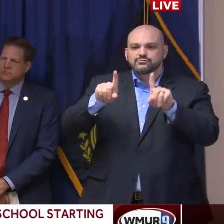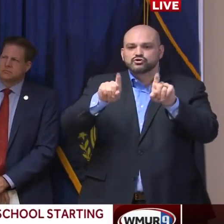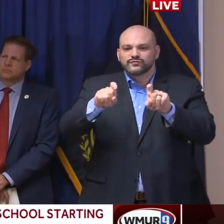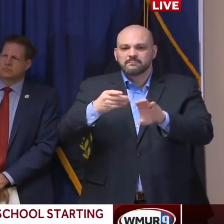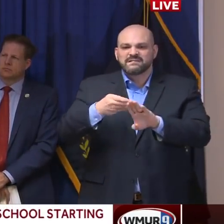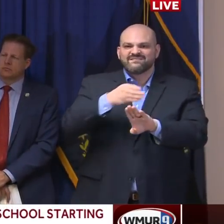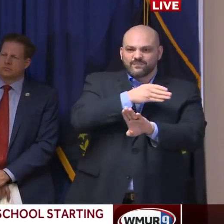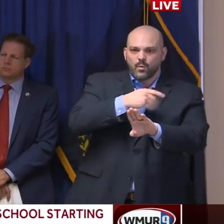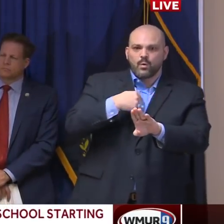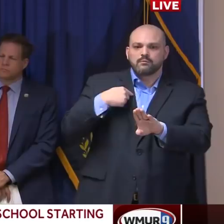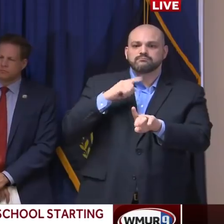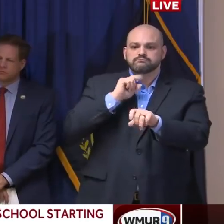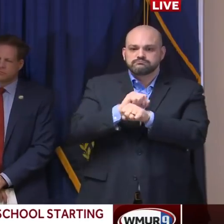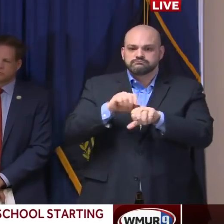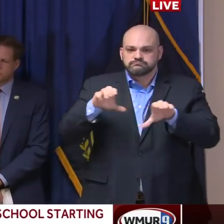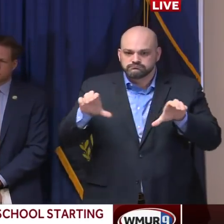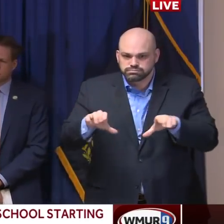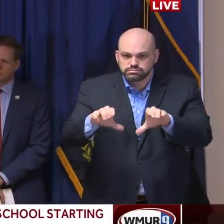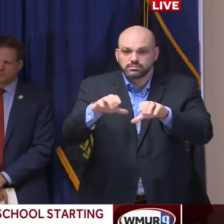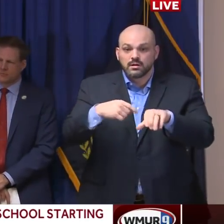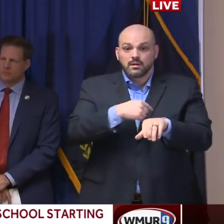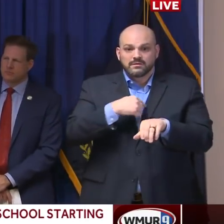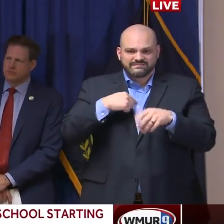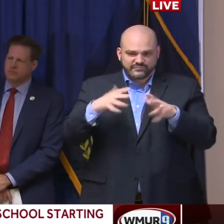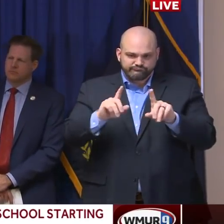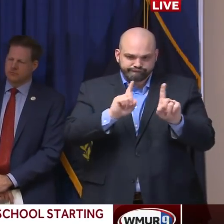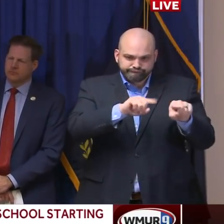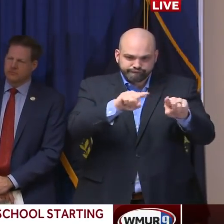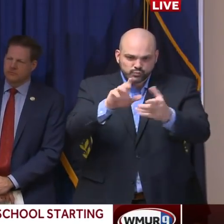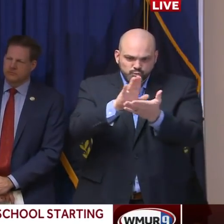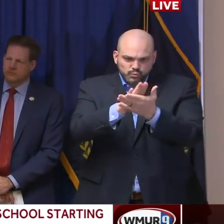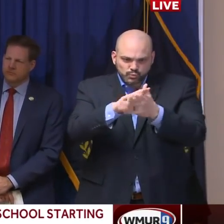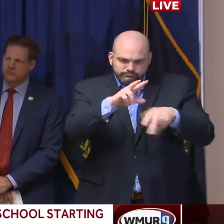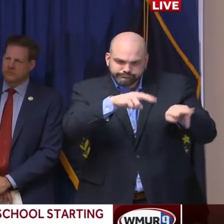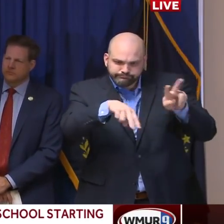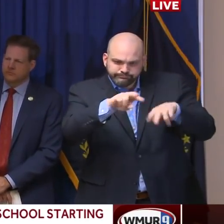ACTUALLY, THIS CHART REFLECTS A SURVEY WE TOOK BEFORE WE TOOK OUR ACTION.